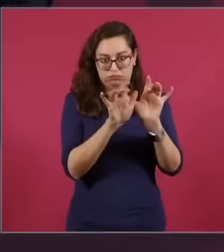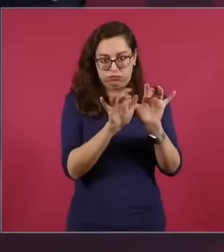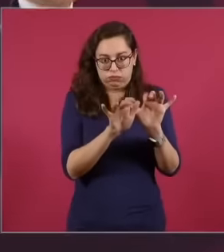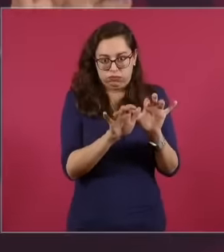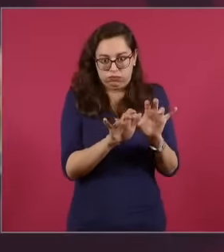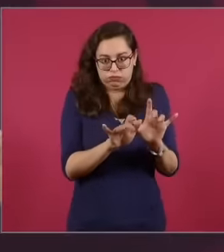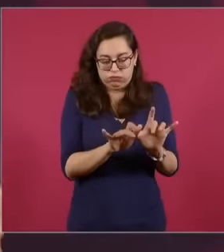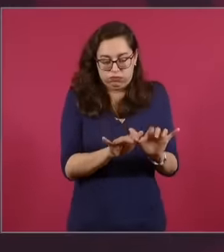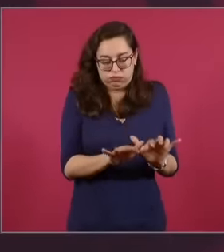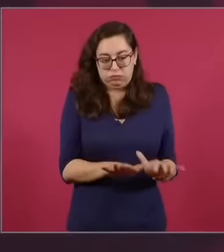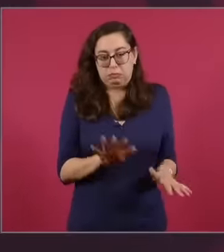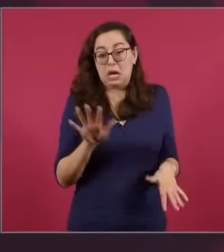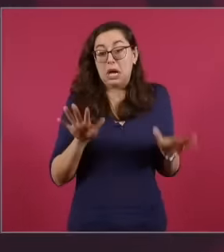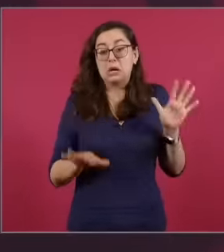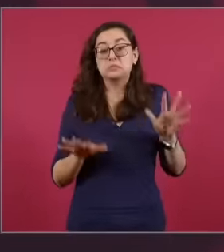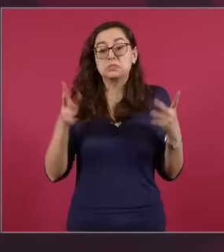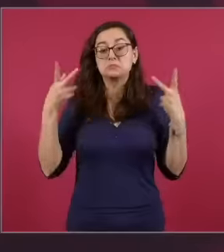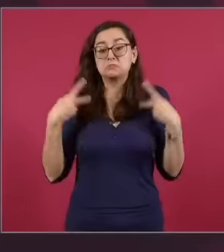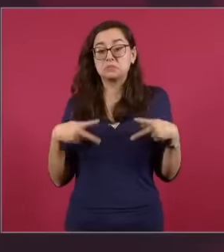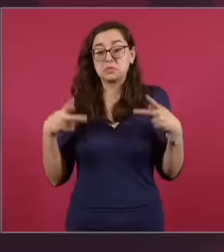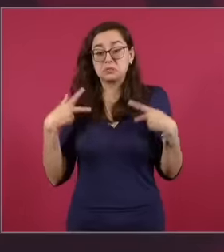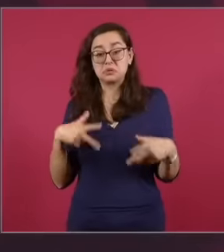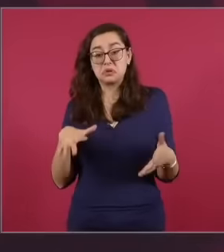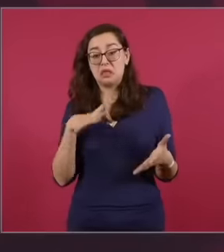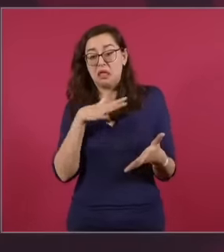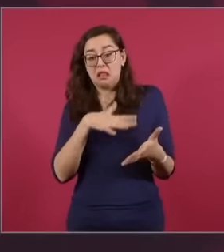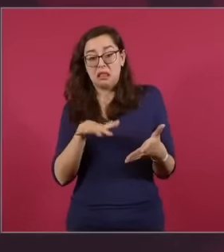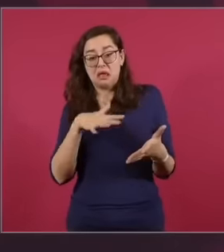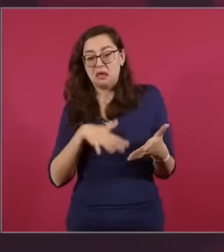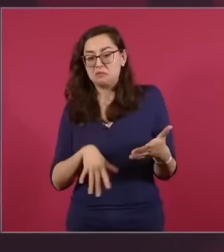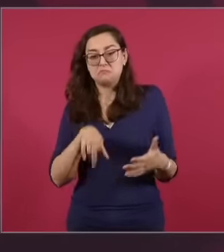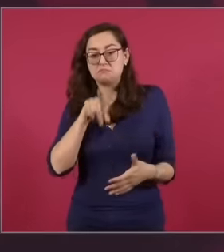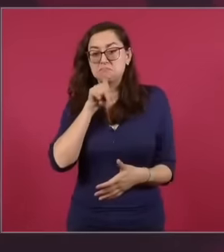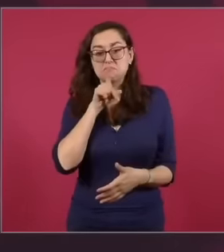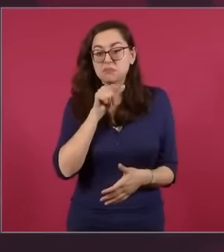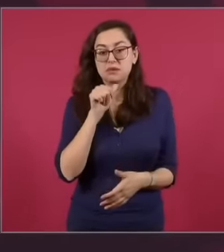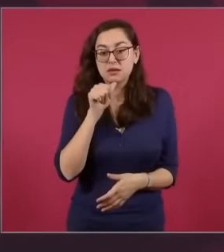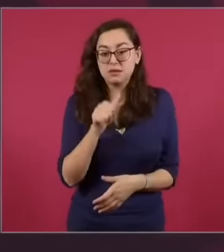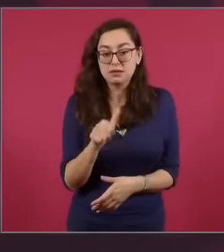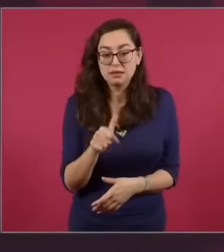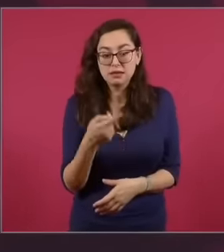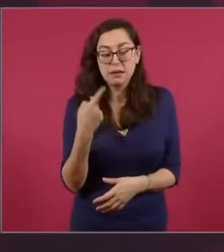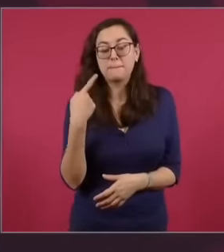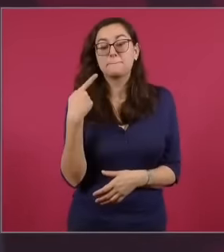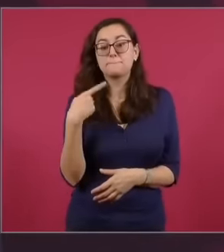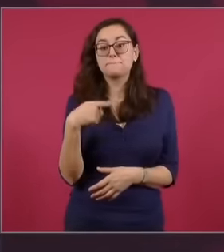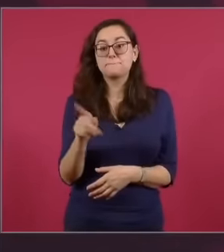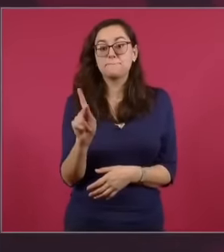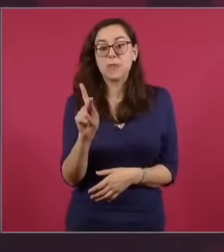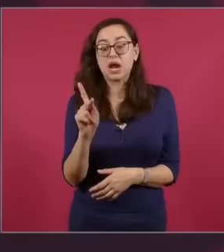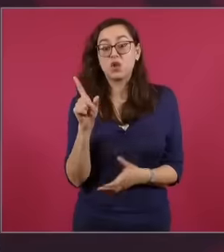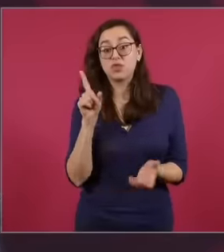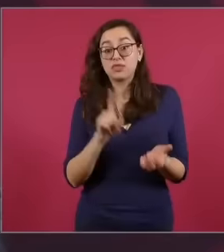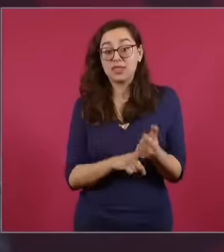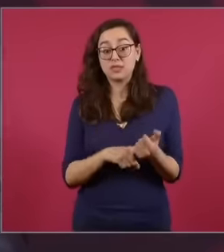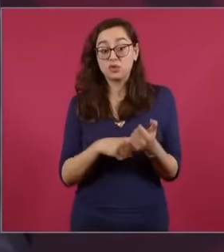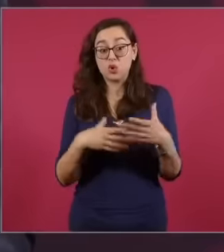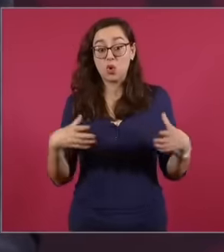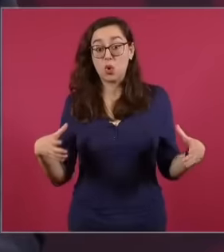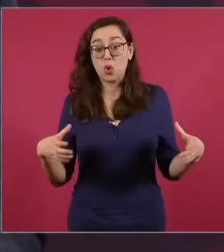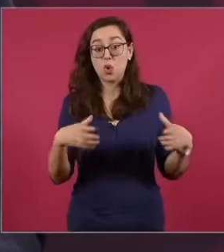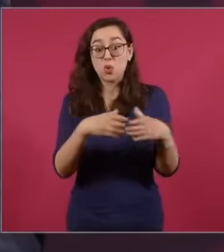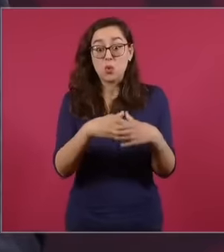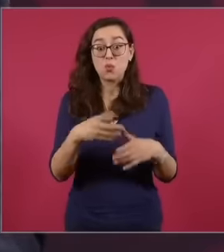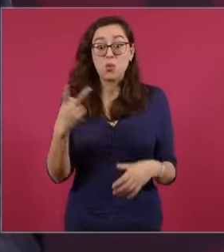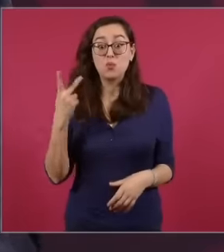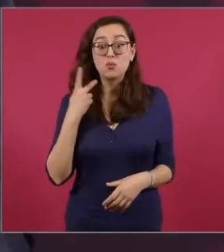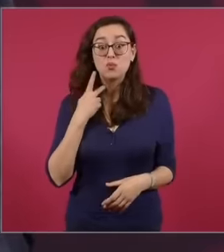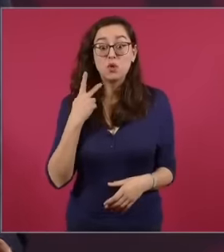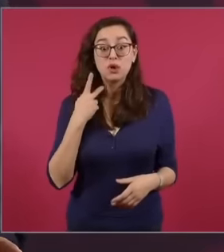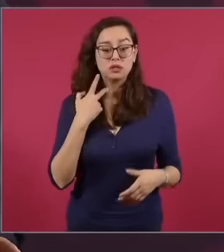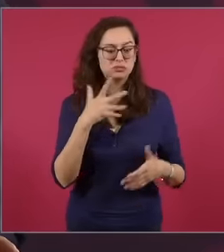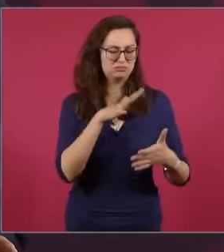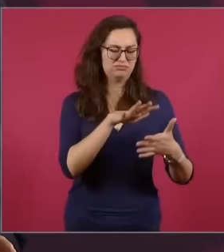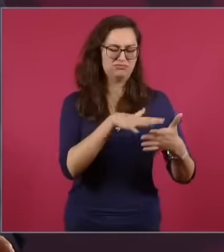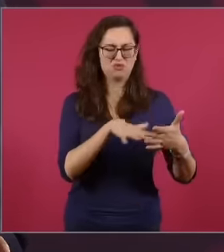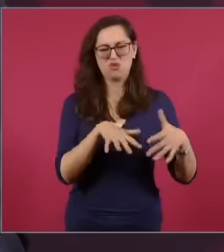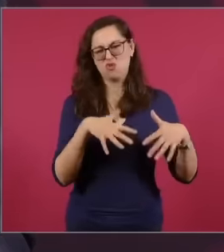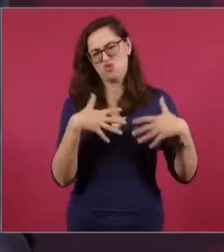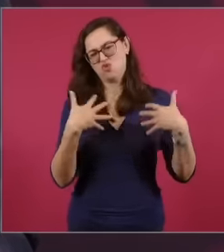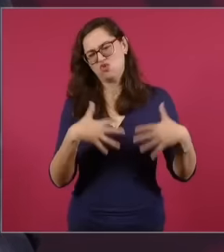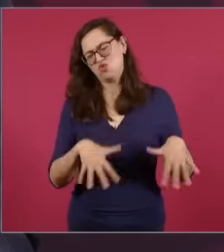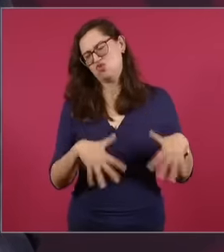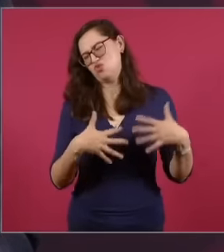but the so-called political class was not a thing. This shocking